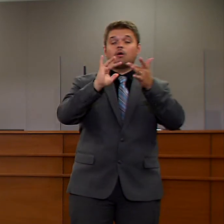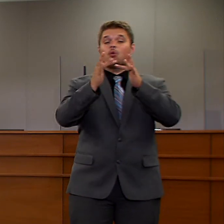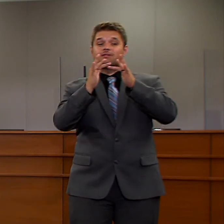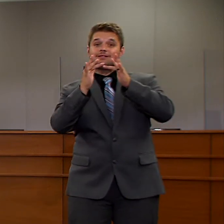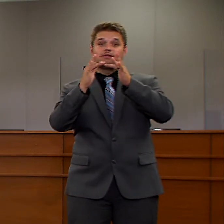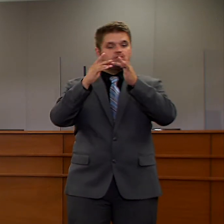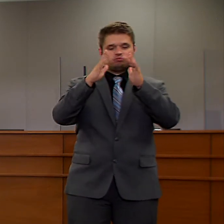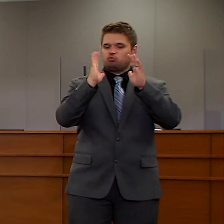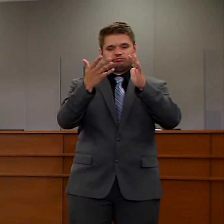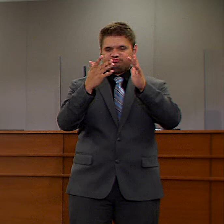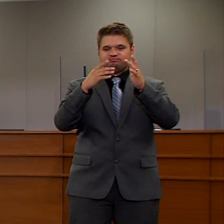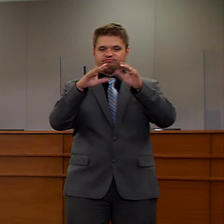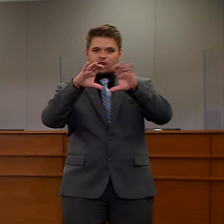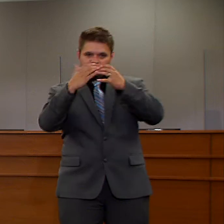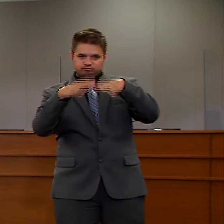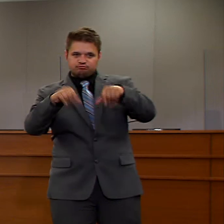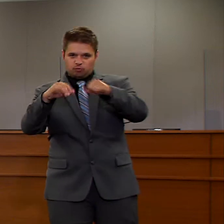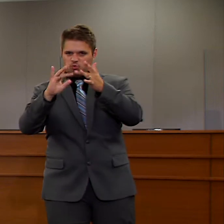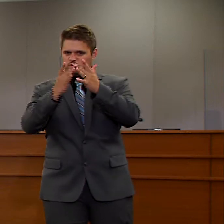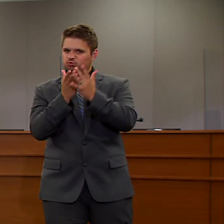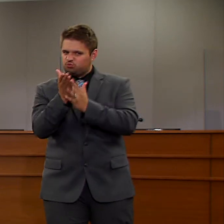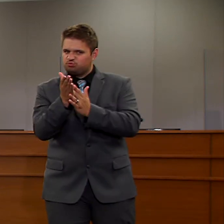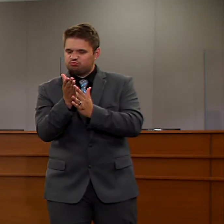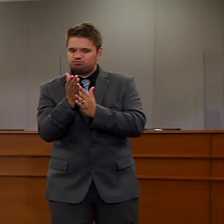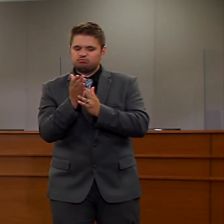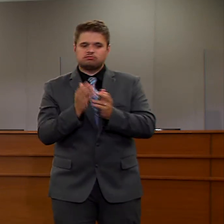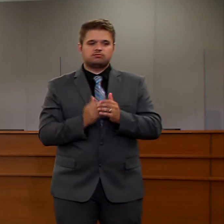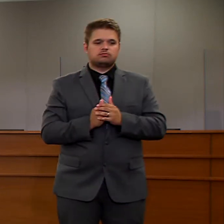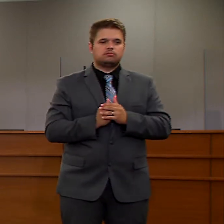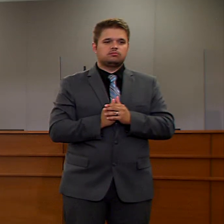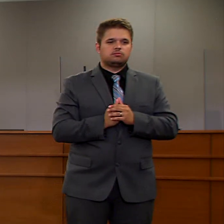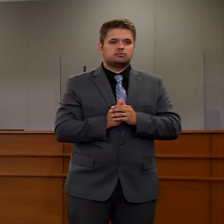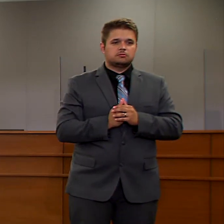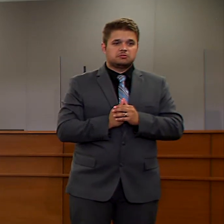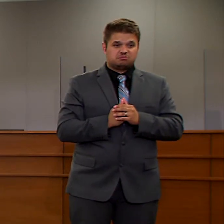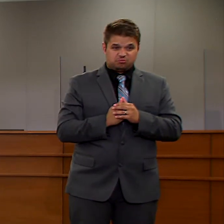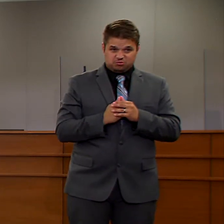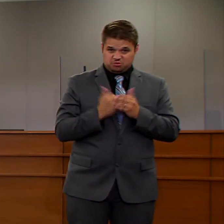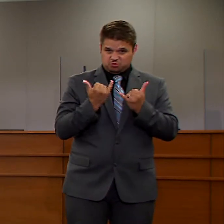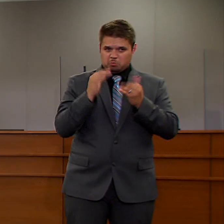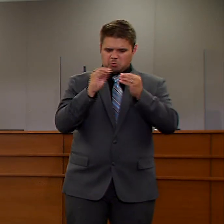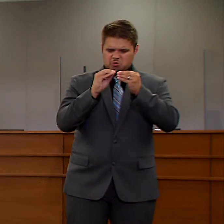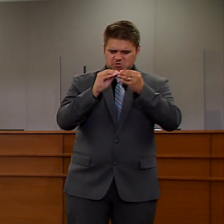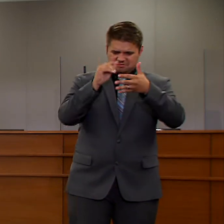So let's take a look at the new restrictions or what it means for us. Here are the new restrictions on